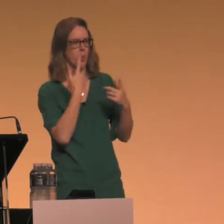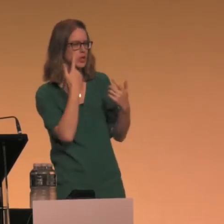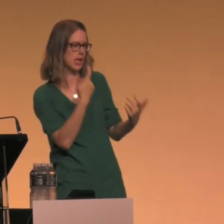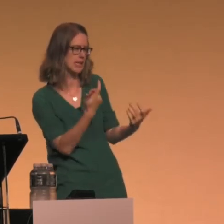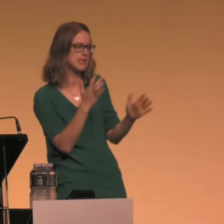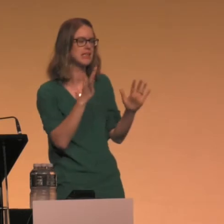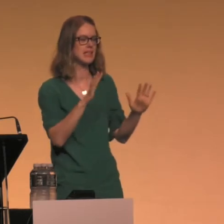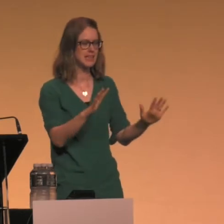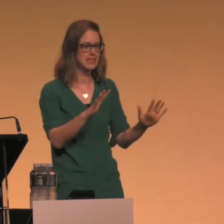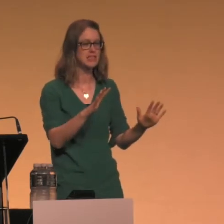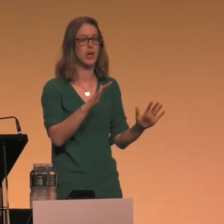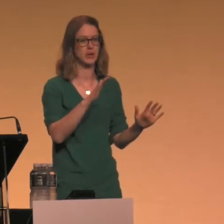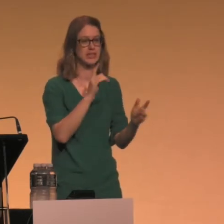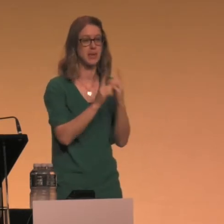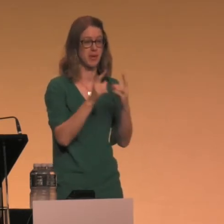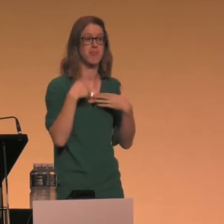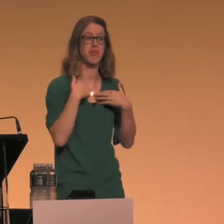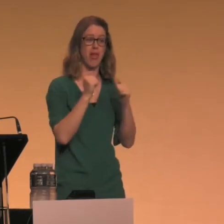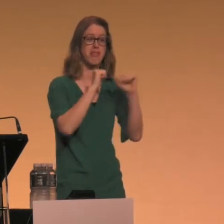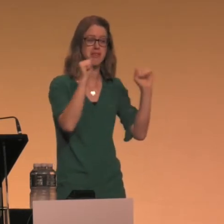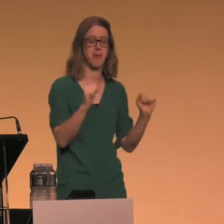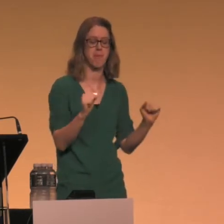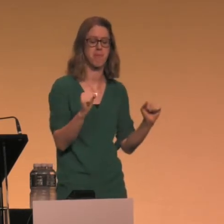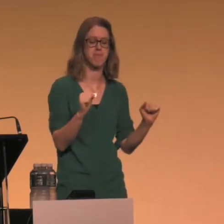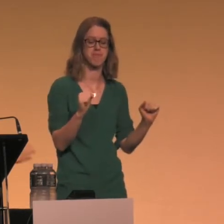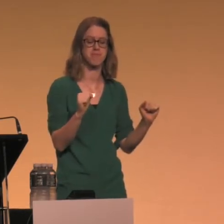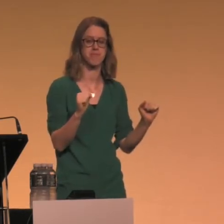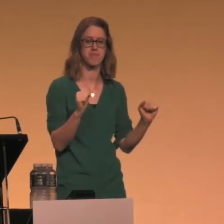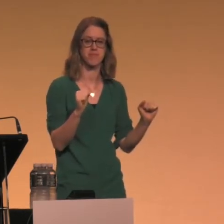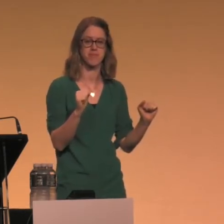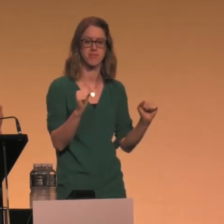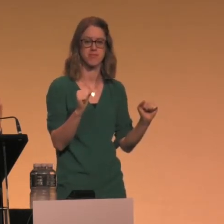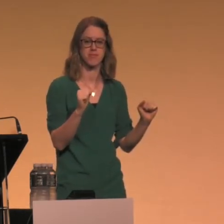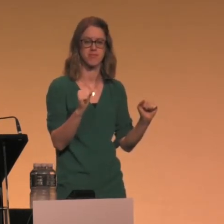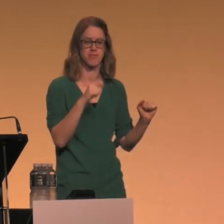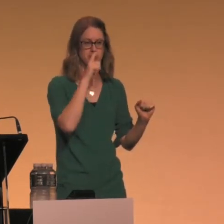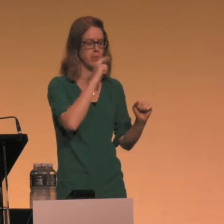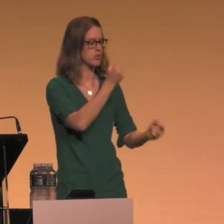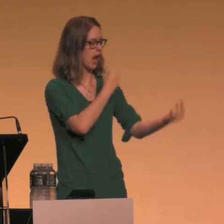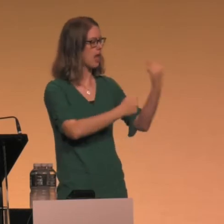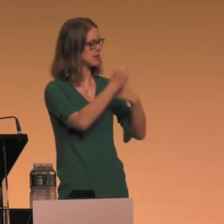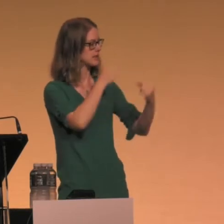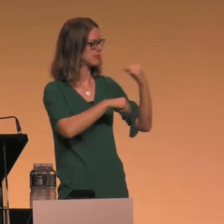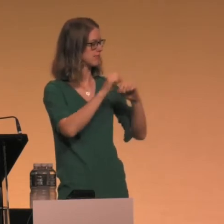And there are quite a few times in the health system that we get told about how the system works